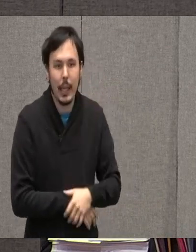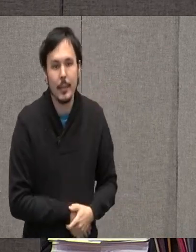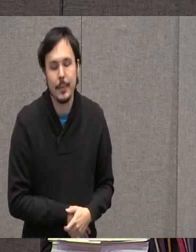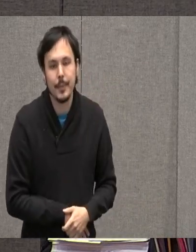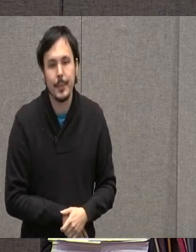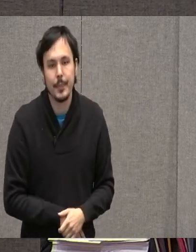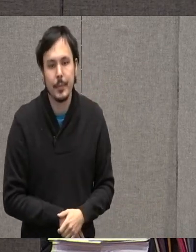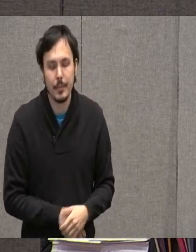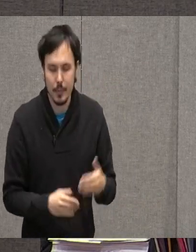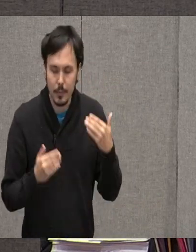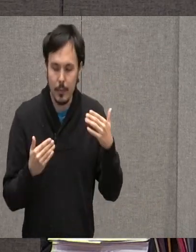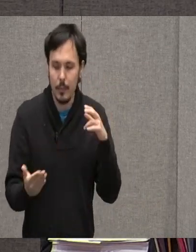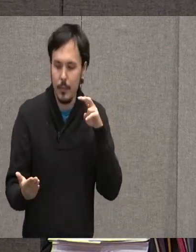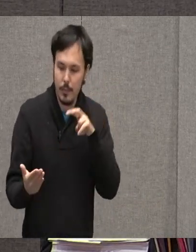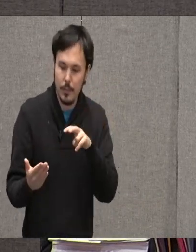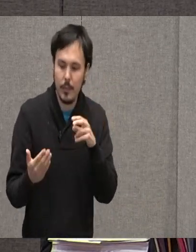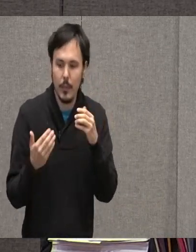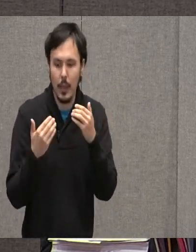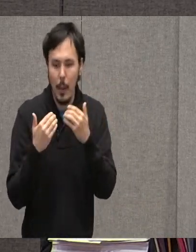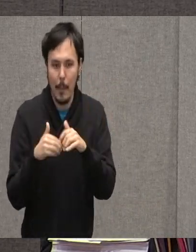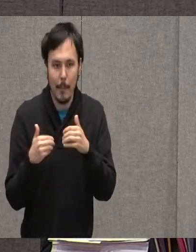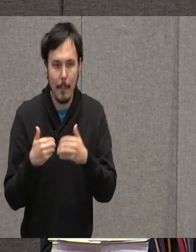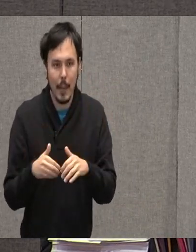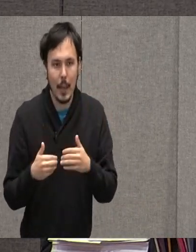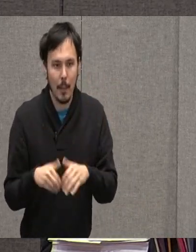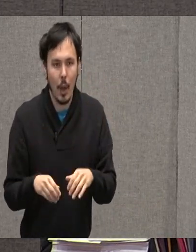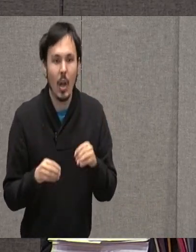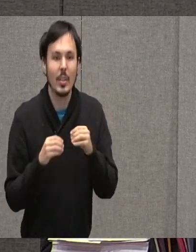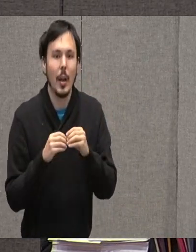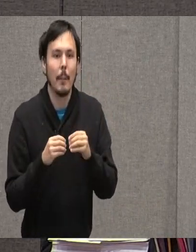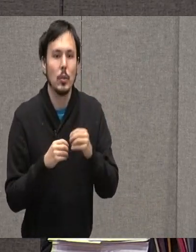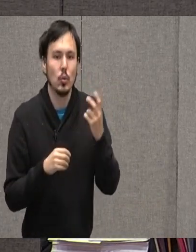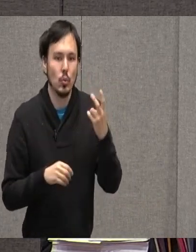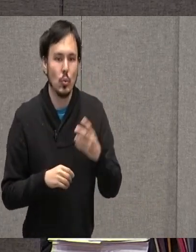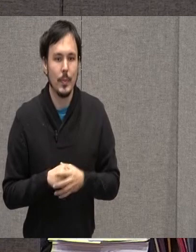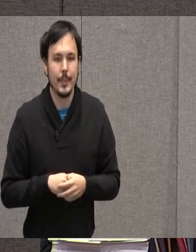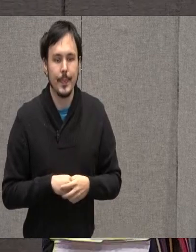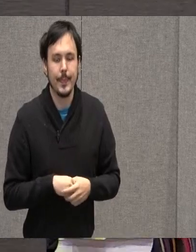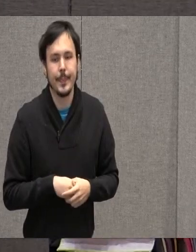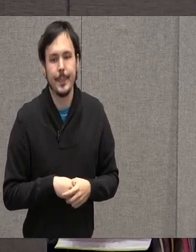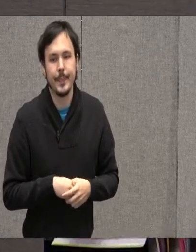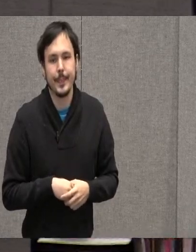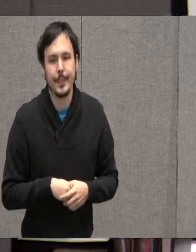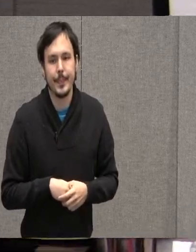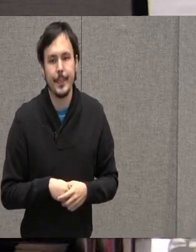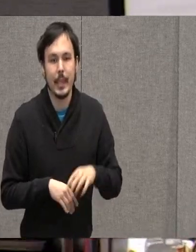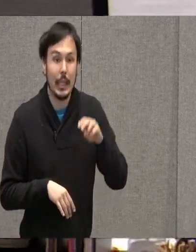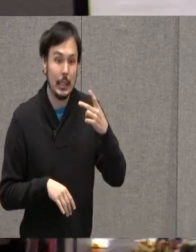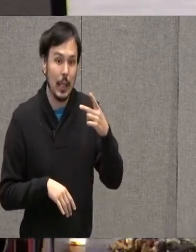Let's go ahead and let's break apart number two. So it says here Tommy and Suzie